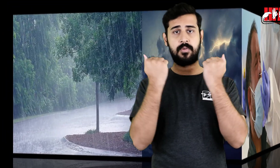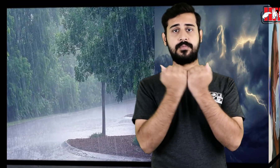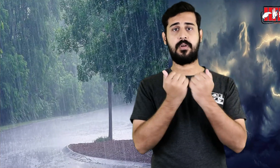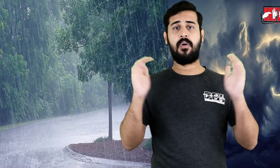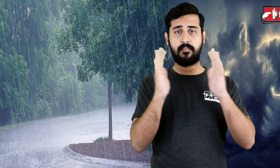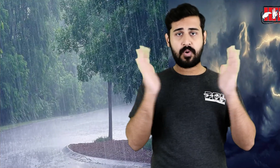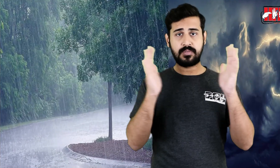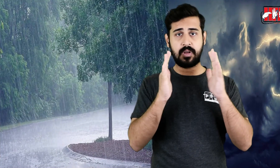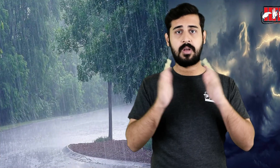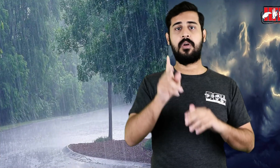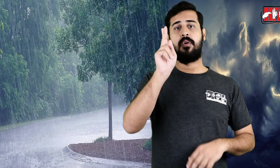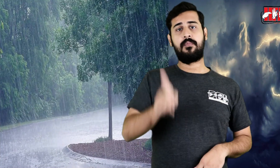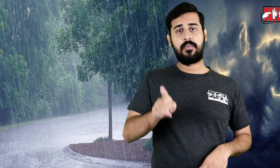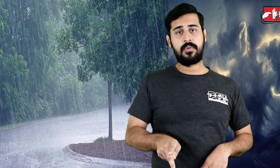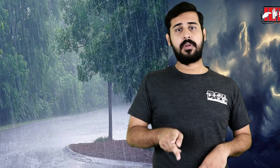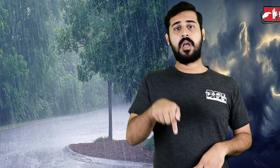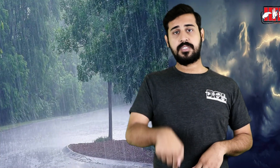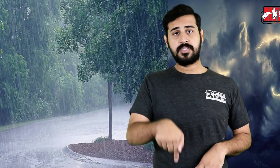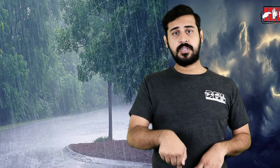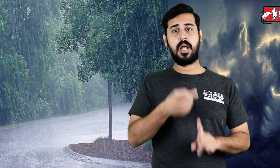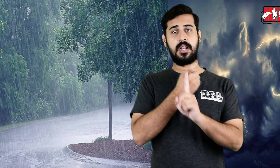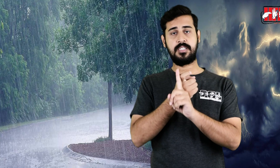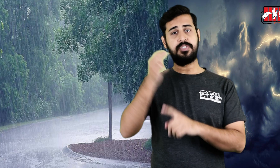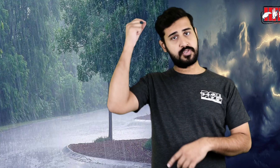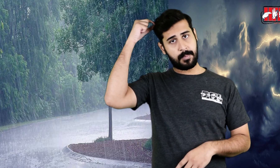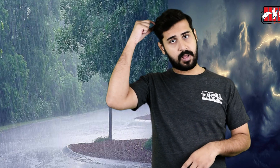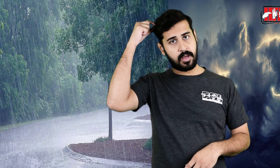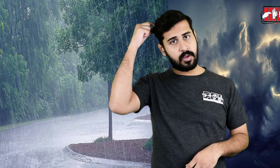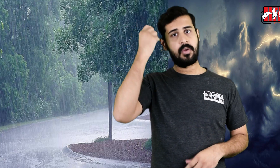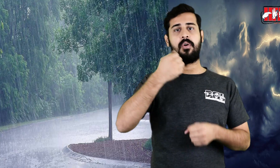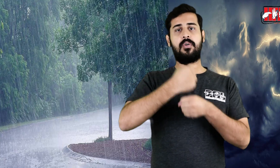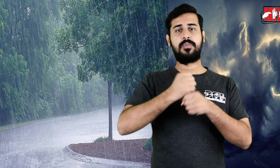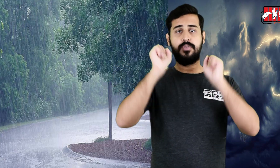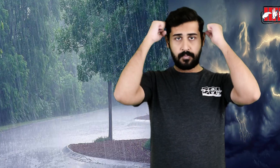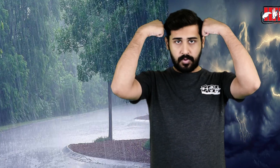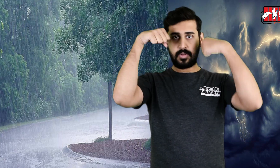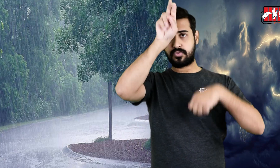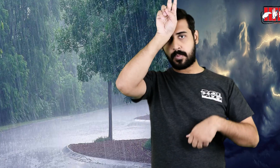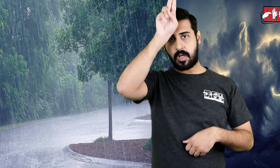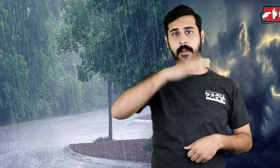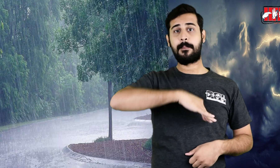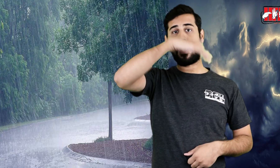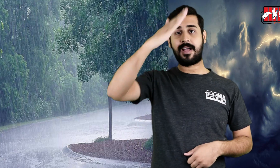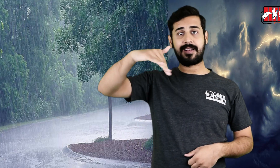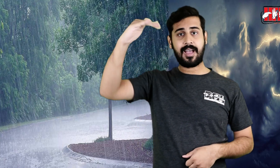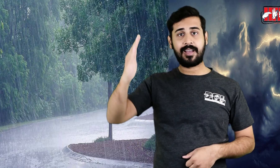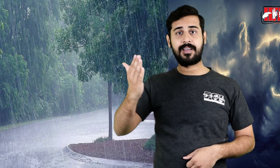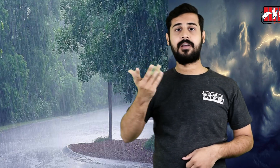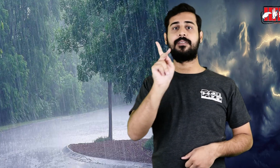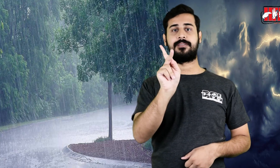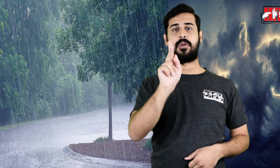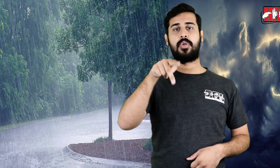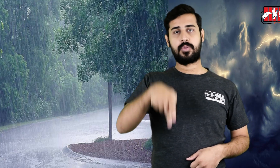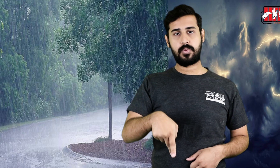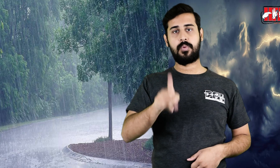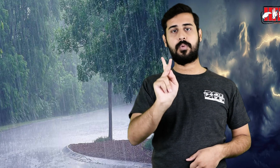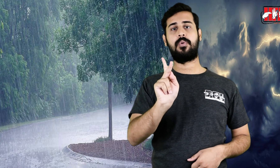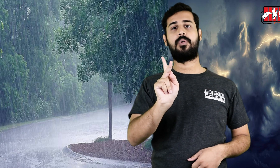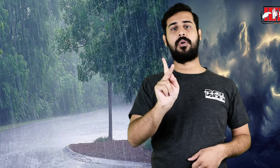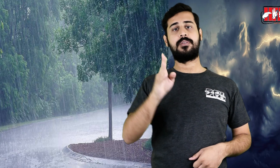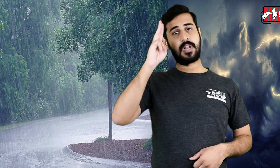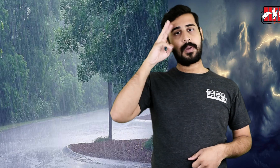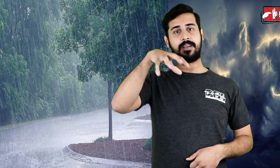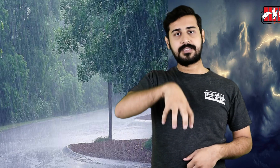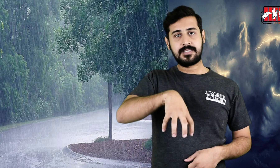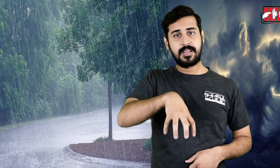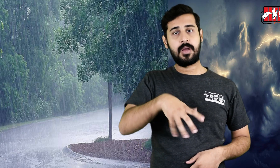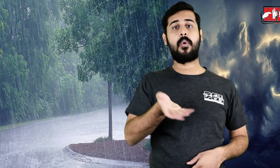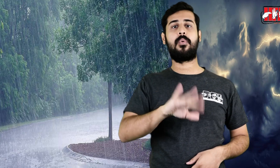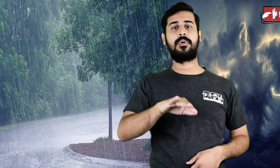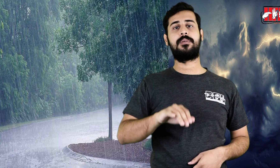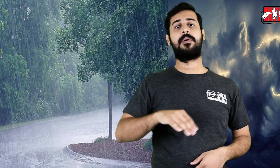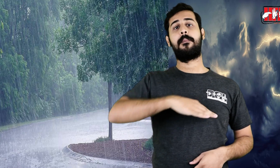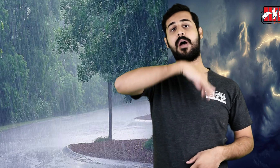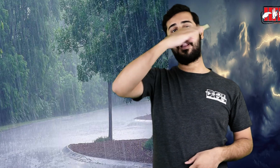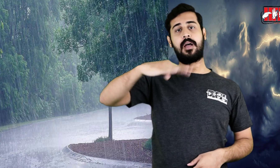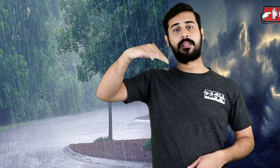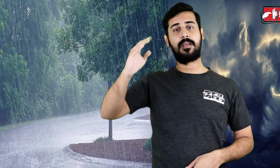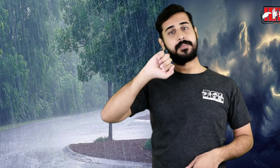According to the Department of Meteorology, there is a possibility of rain with strong winds and thunder in Kashmir, Gilgit-Baltistan, Upper Khyber Pakhtunkhwa, Islamabad,